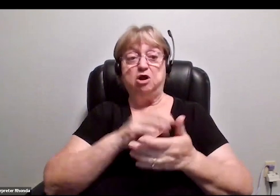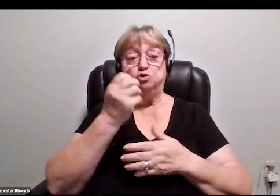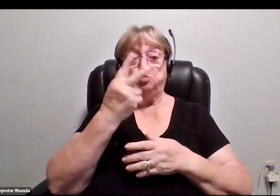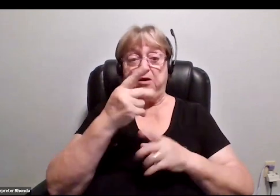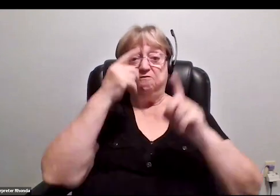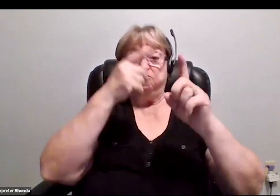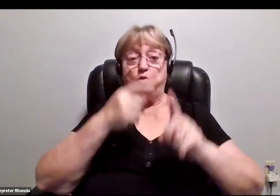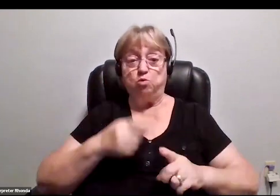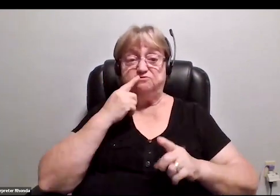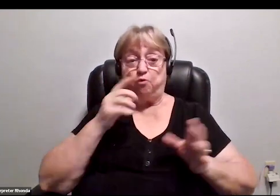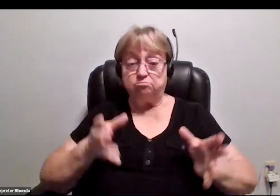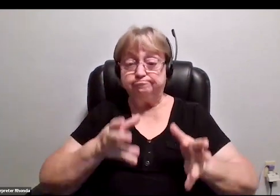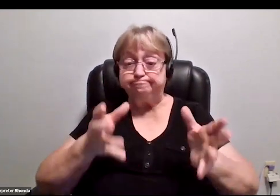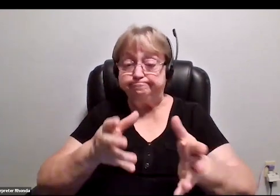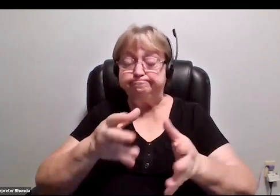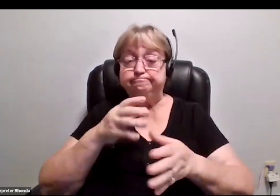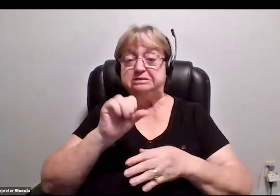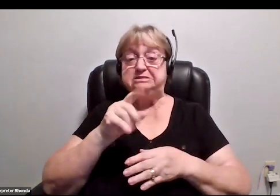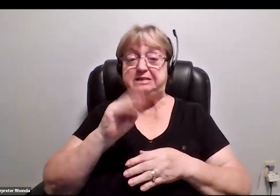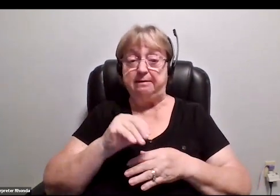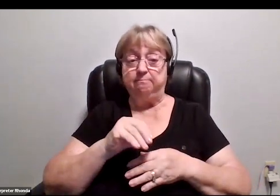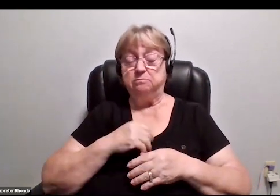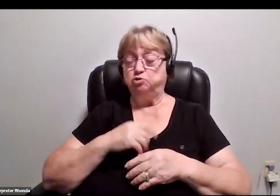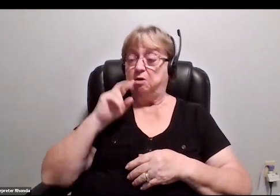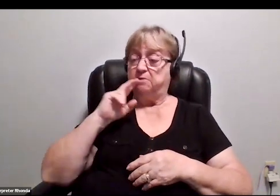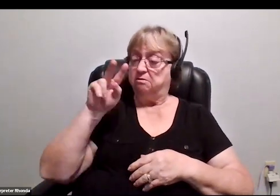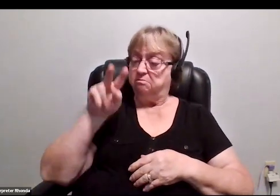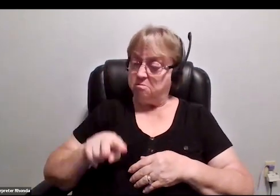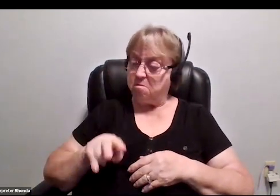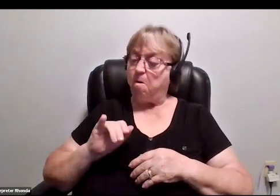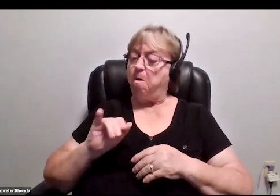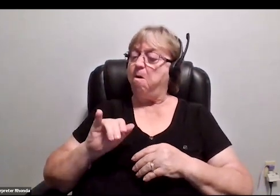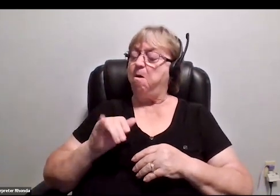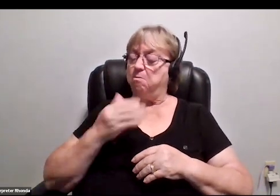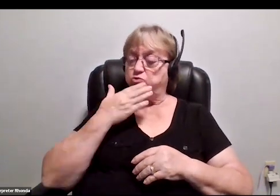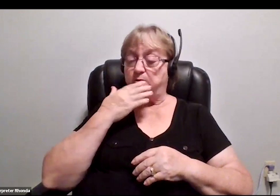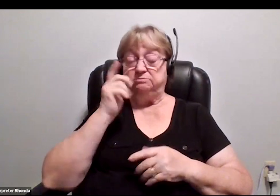Then by seeing these goals, I was better able to refine the project idea so that way